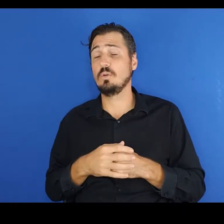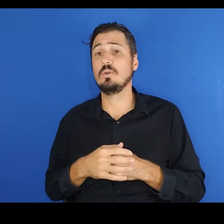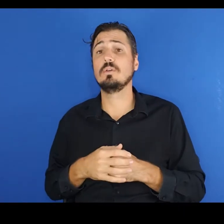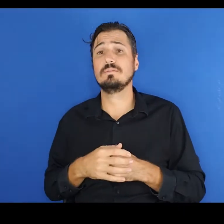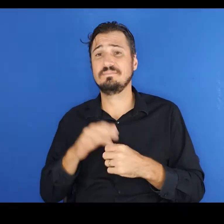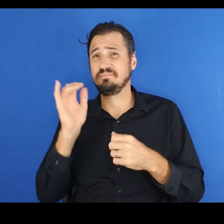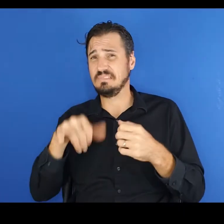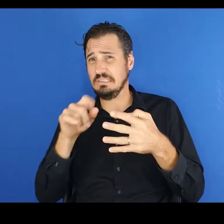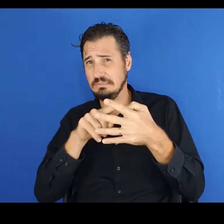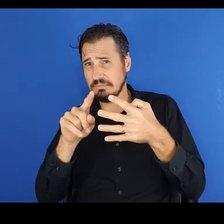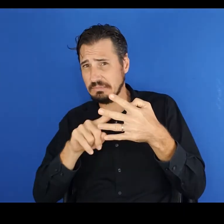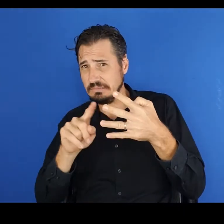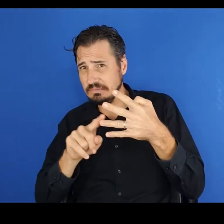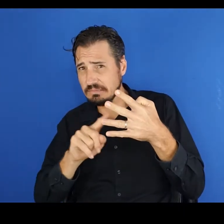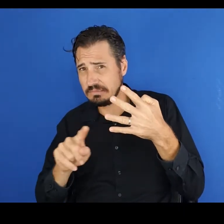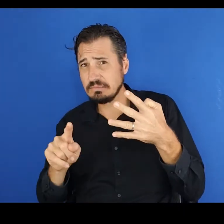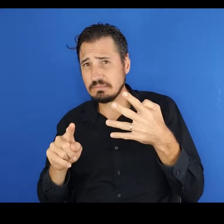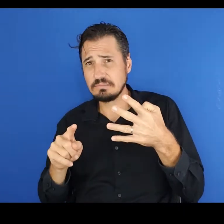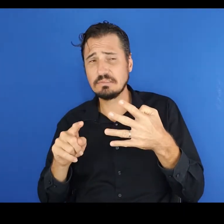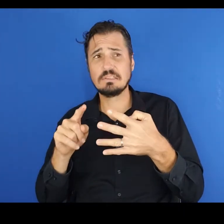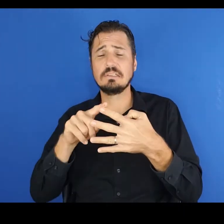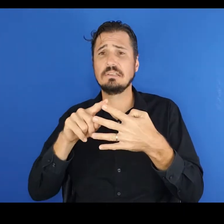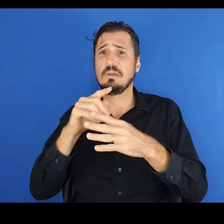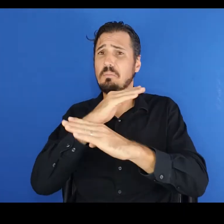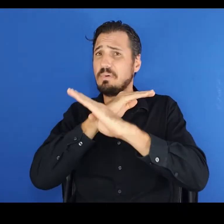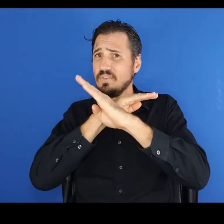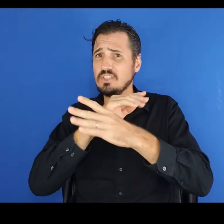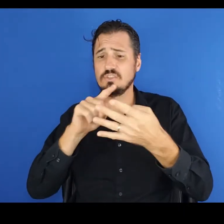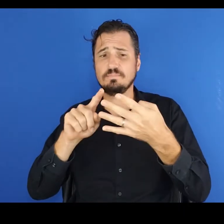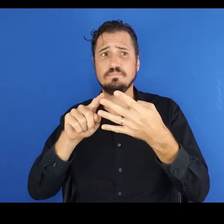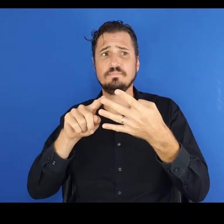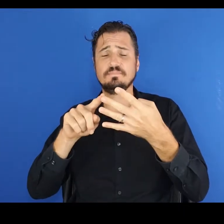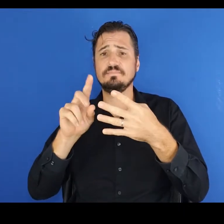That’s a brief summary of the Four Pillars, which again, are